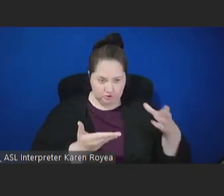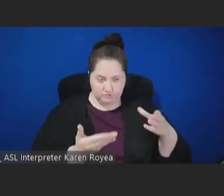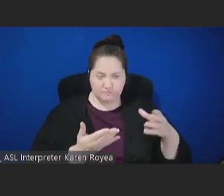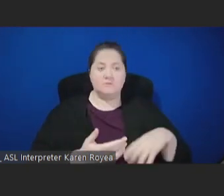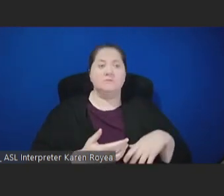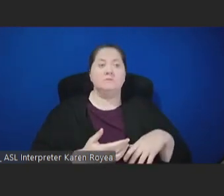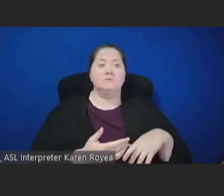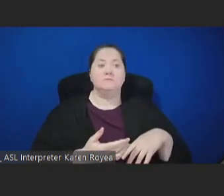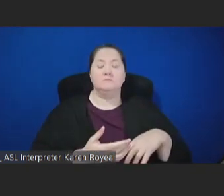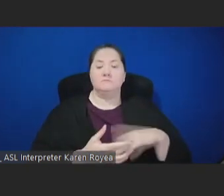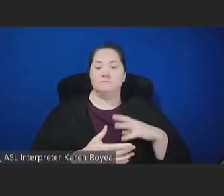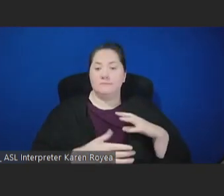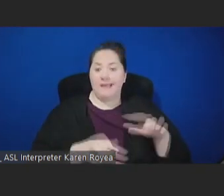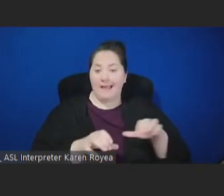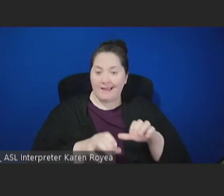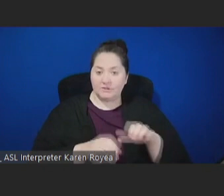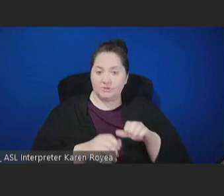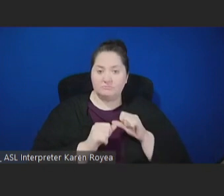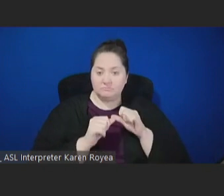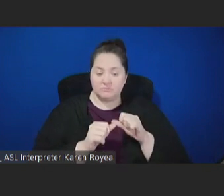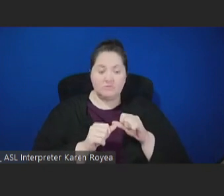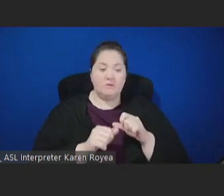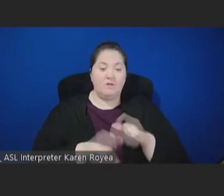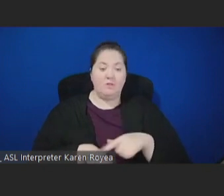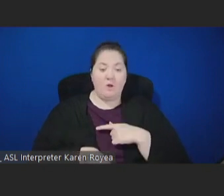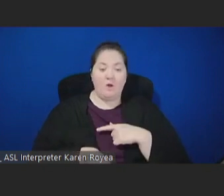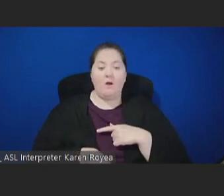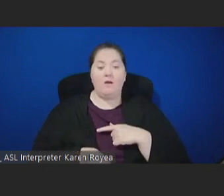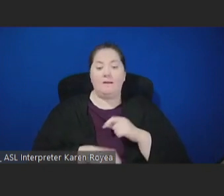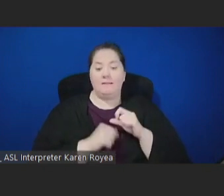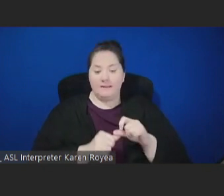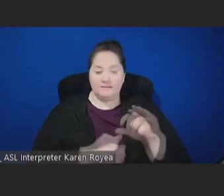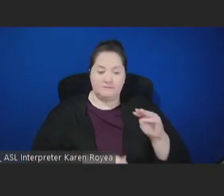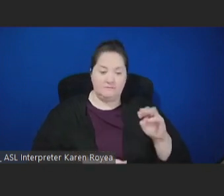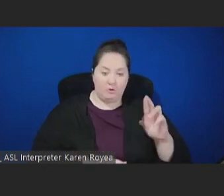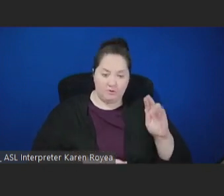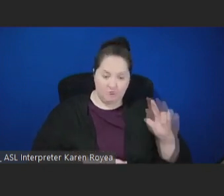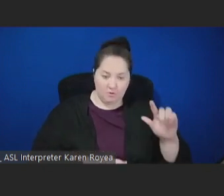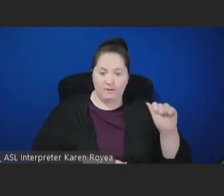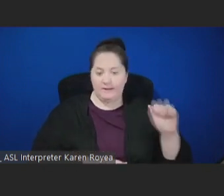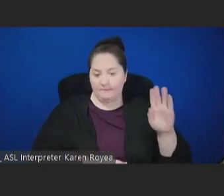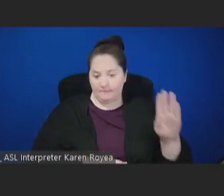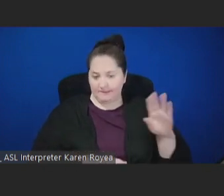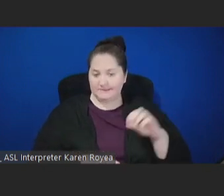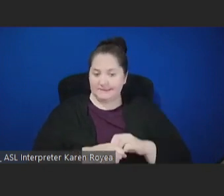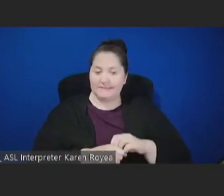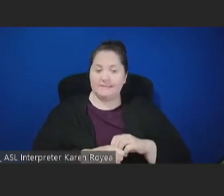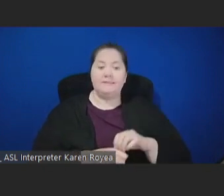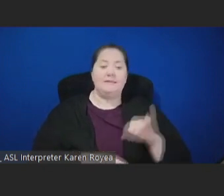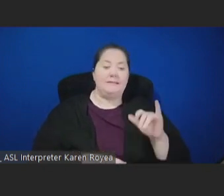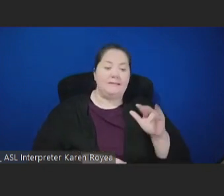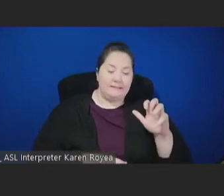long-lasting monoclonal antibody nesivimab in the Indian Health Service national core formulary